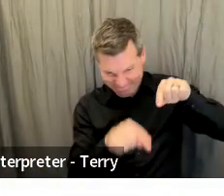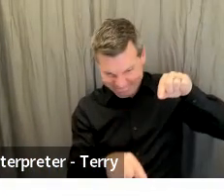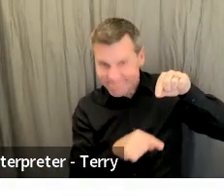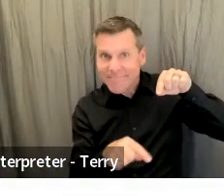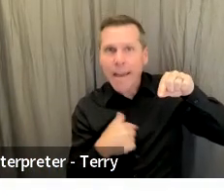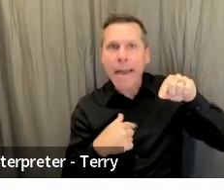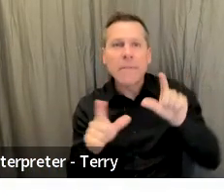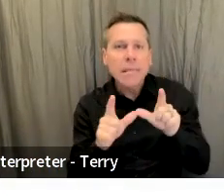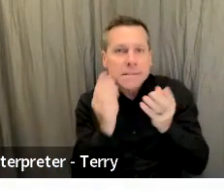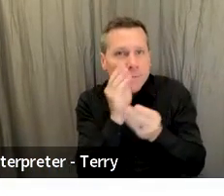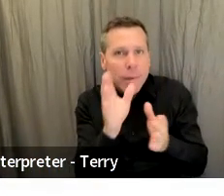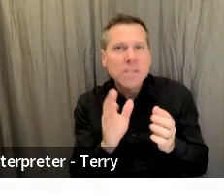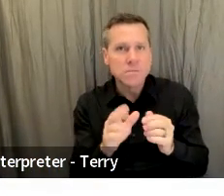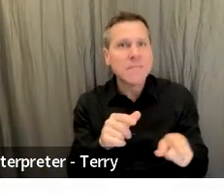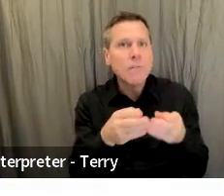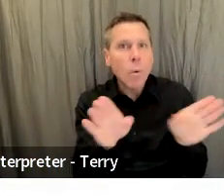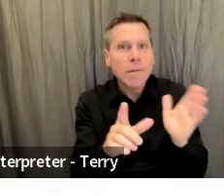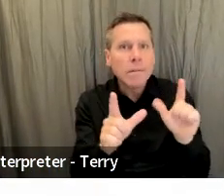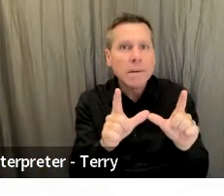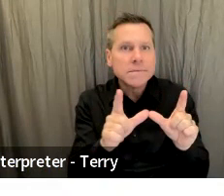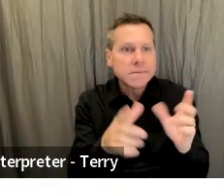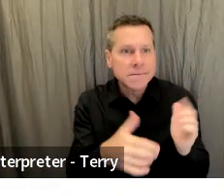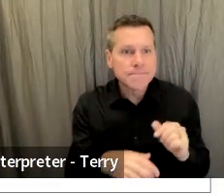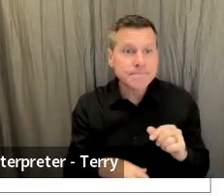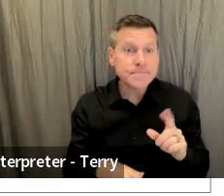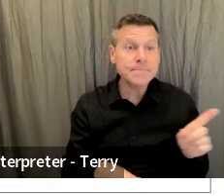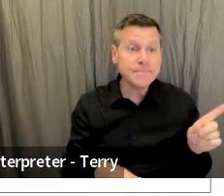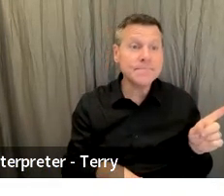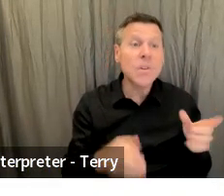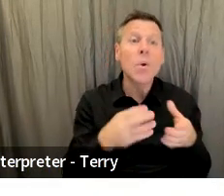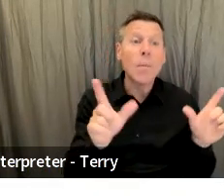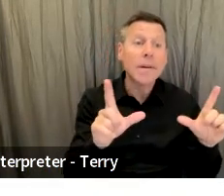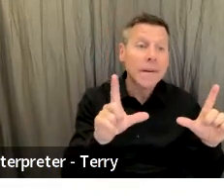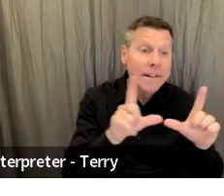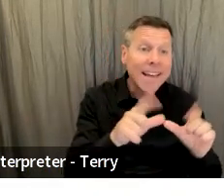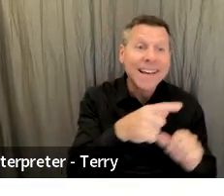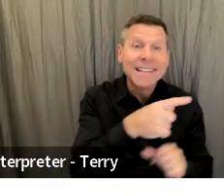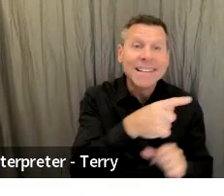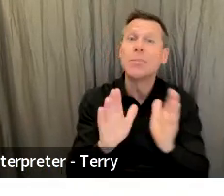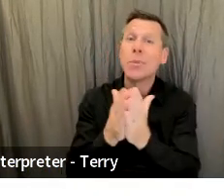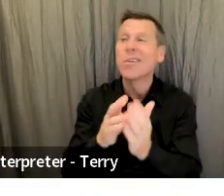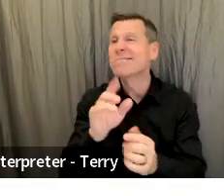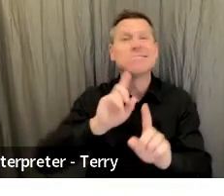Here's another one from another openly licensed textbook and so on goes through.